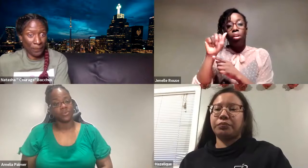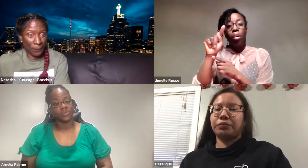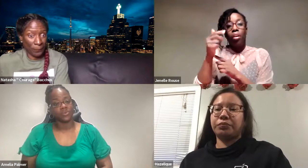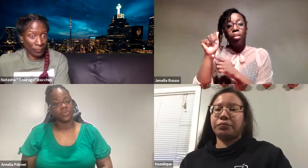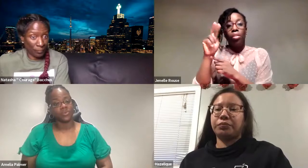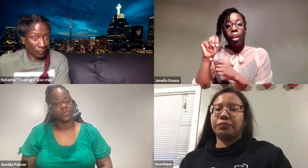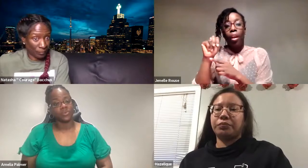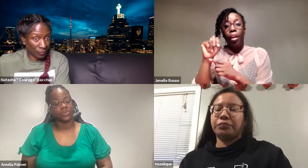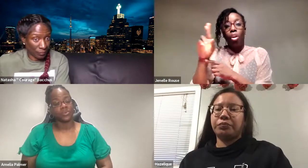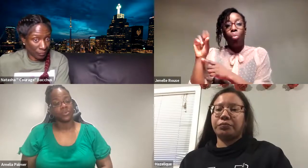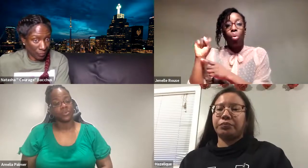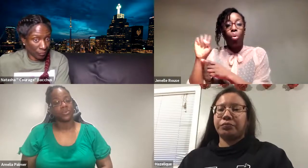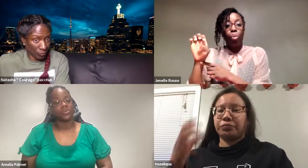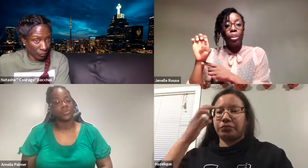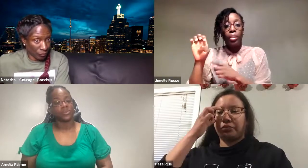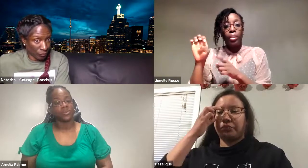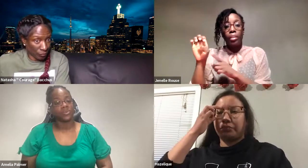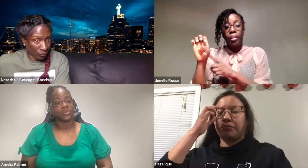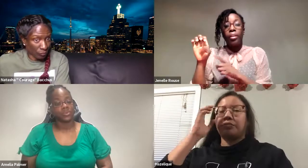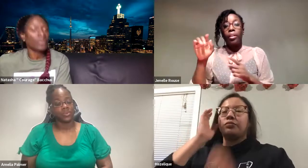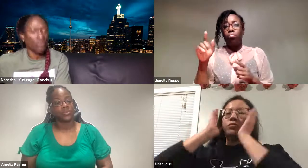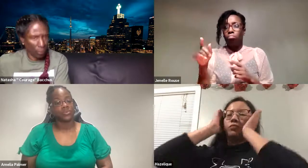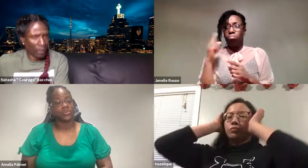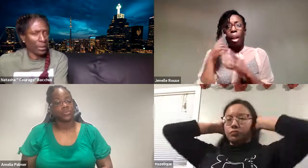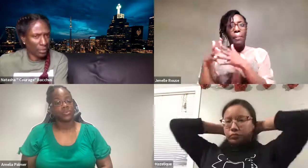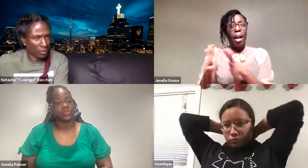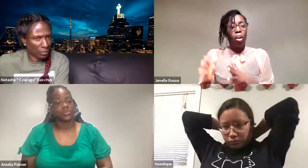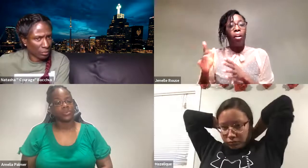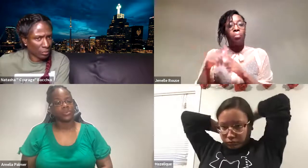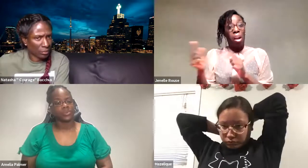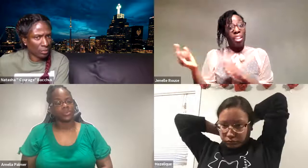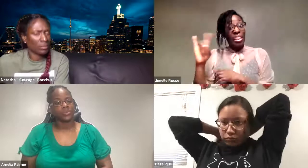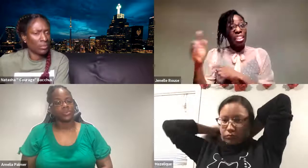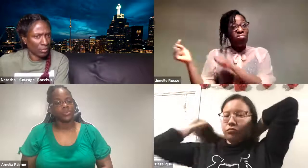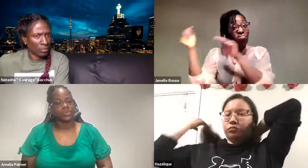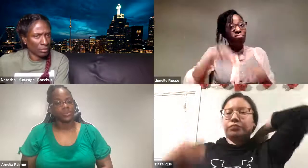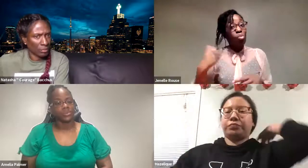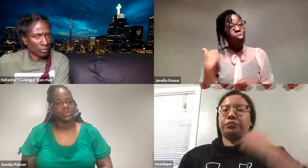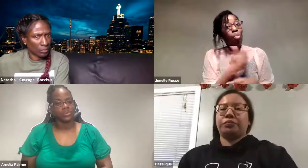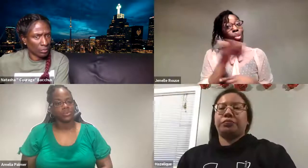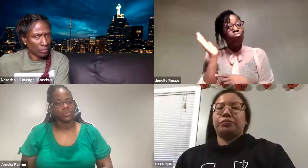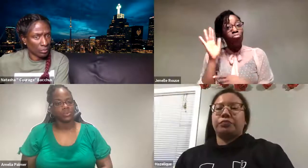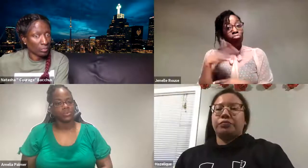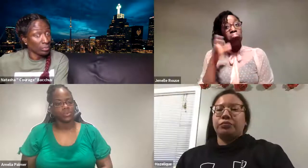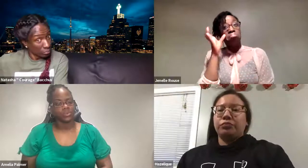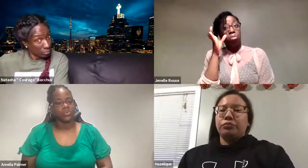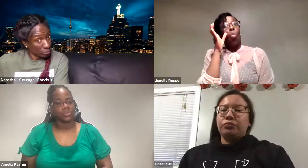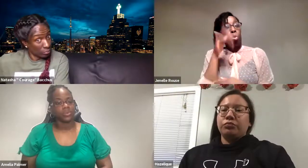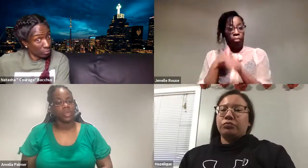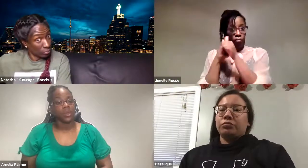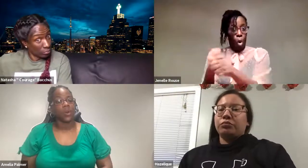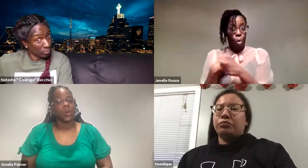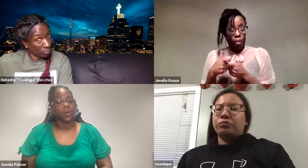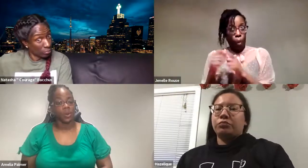and so dr jonathan rue-- i believe the interpreter got that-- is an american scholar and they've come